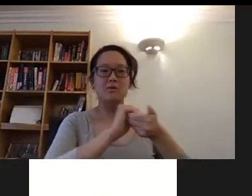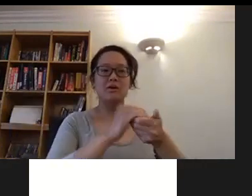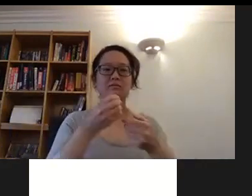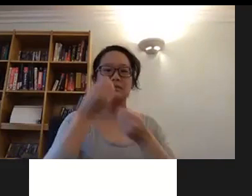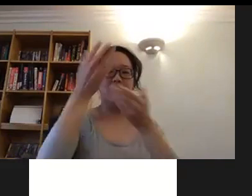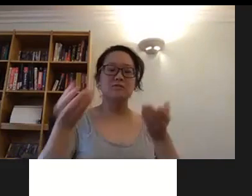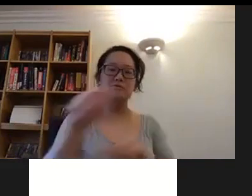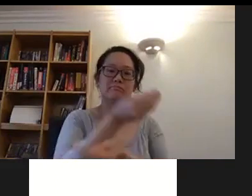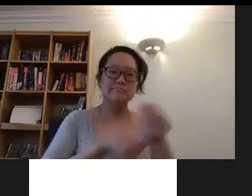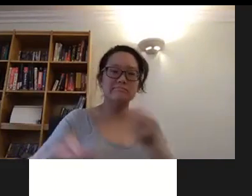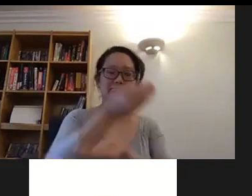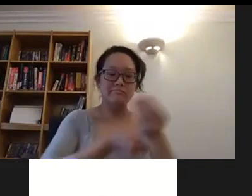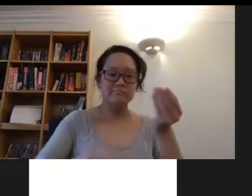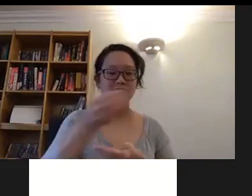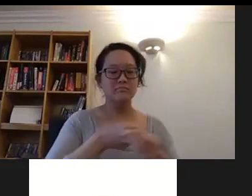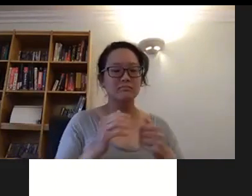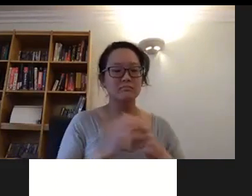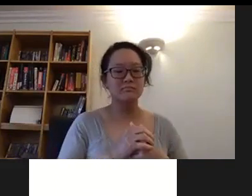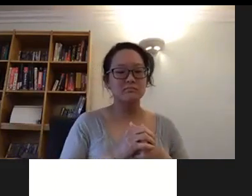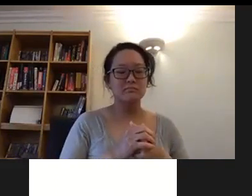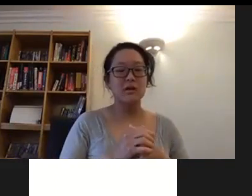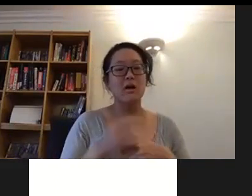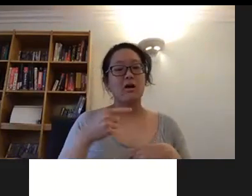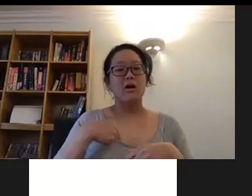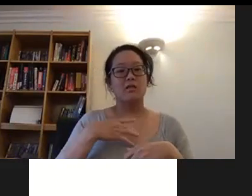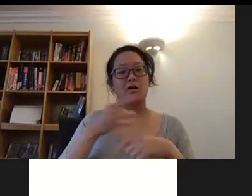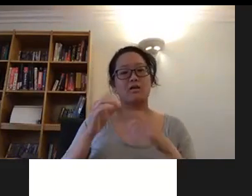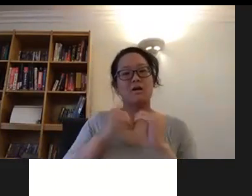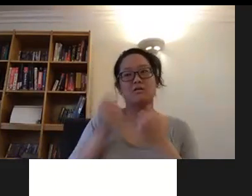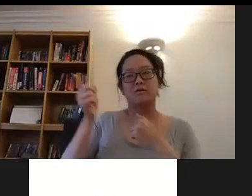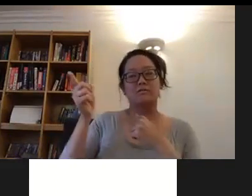between all of the different parts of the team, so the whole team is working together.